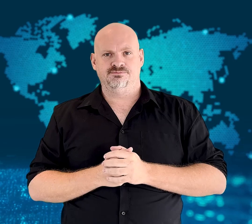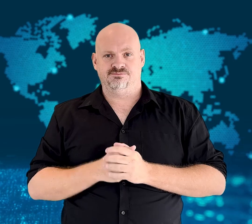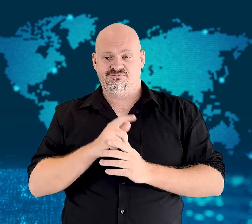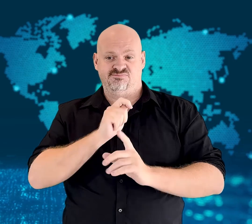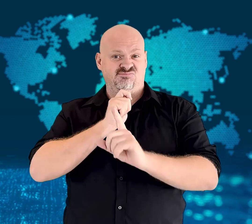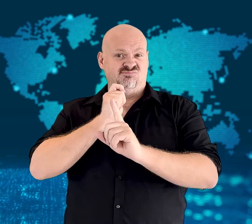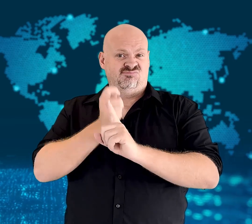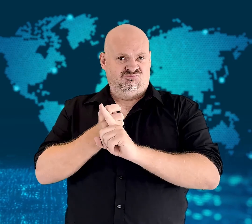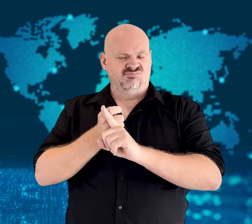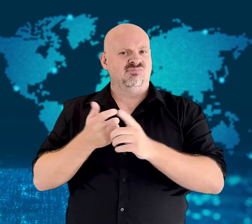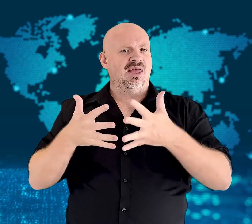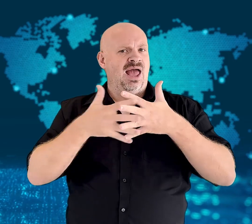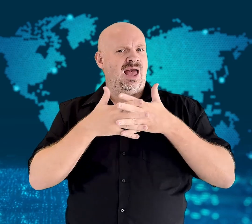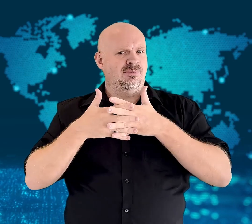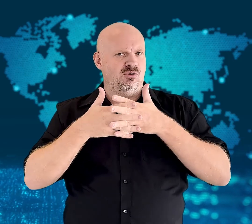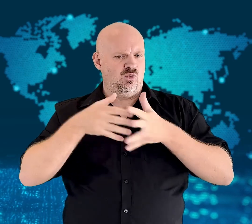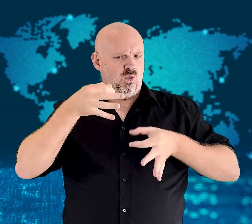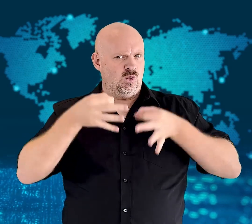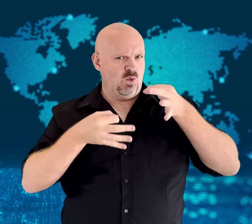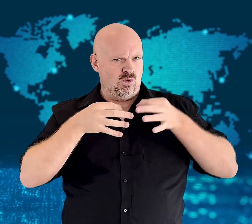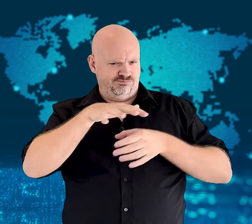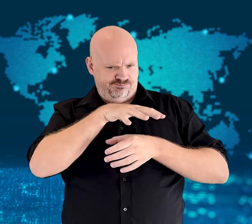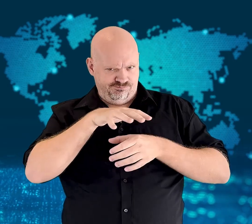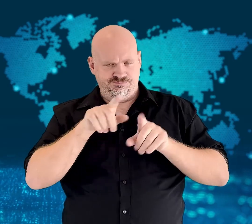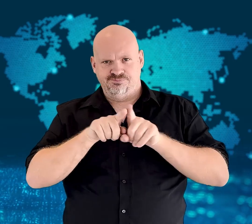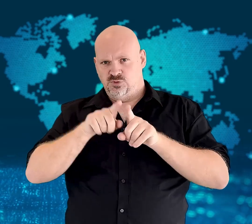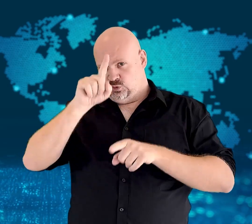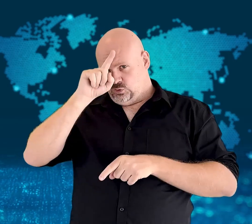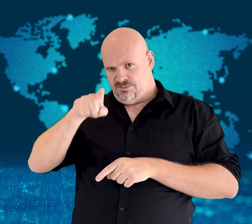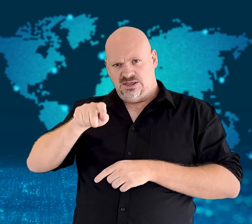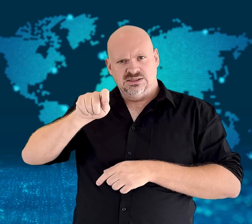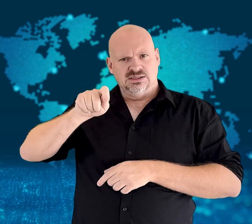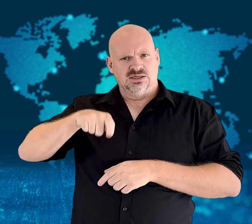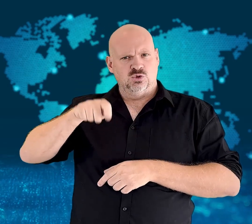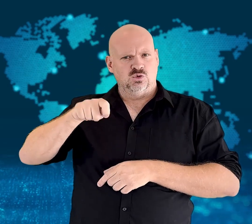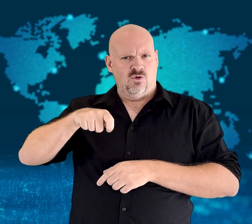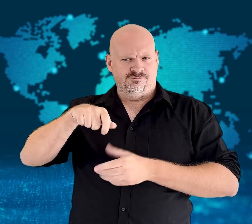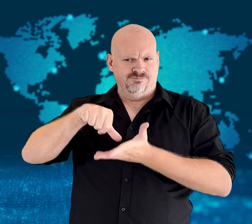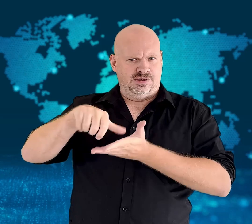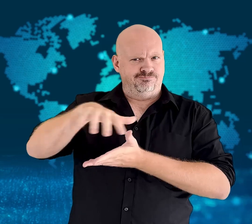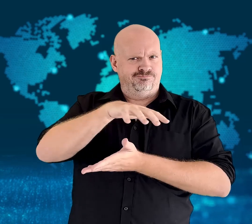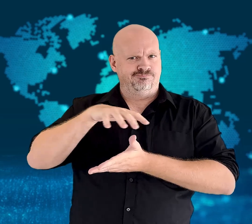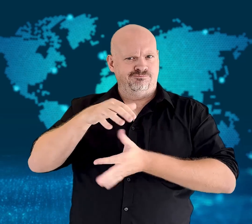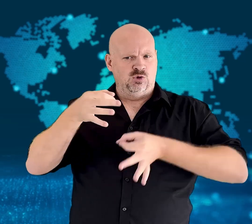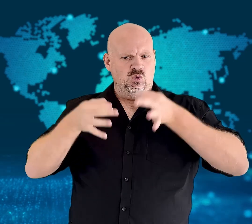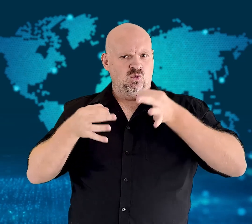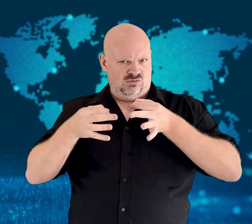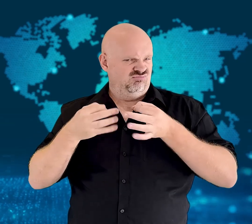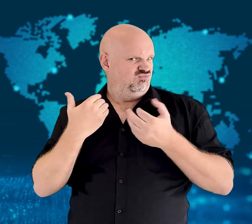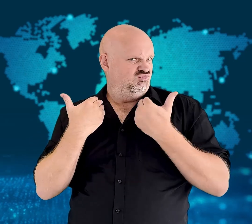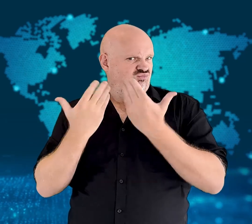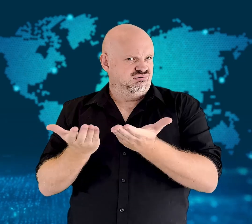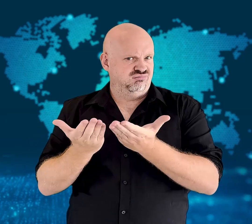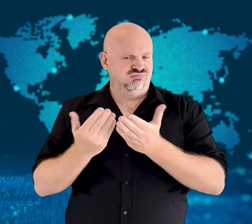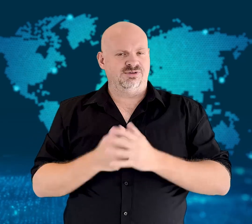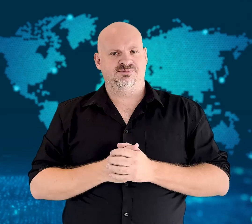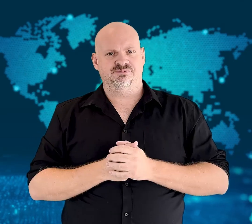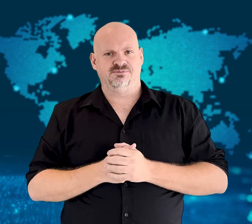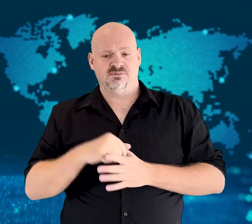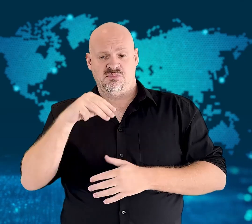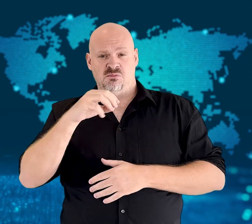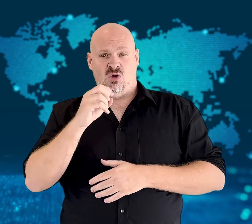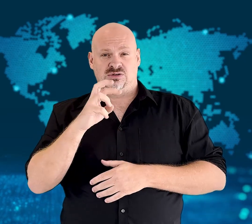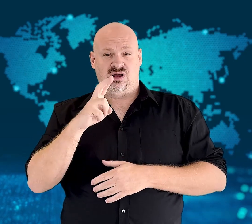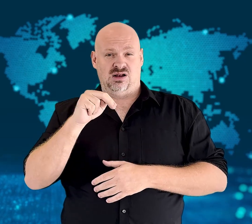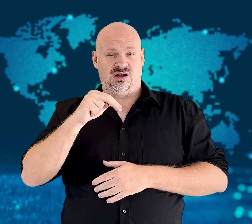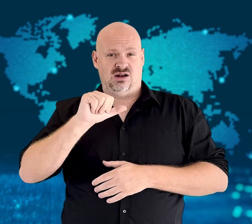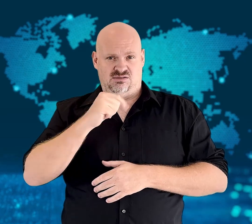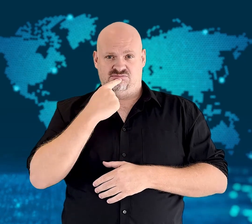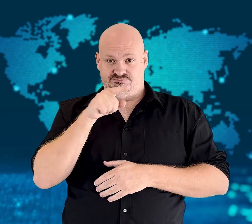Moderna alleges that the partner companies of Pfizer and BioNTech copied technology